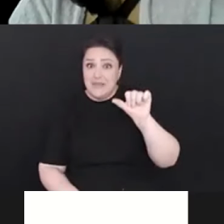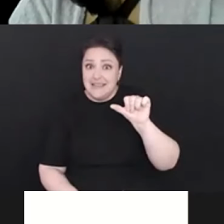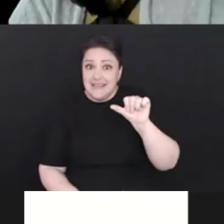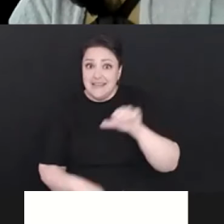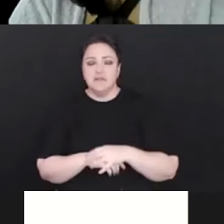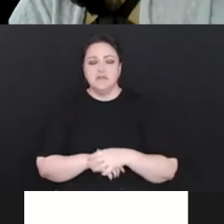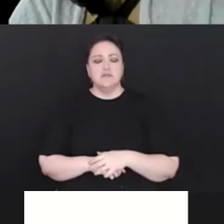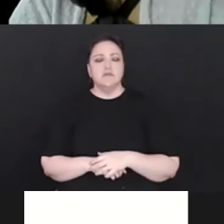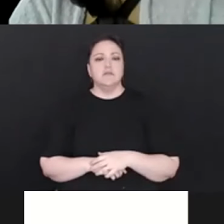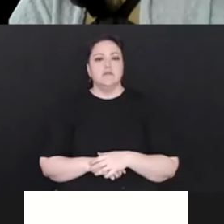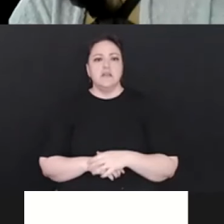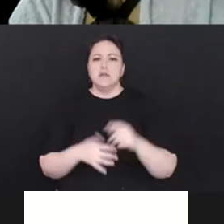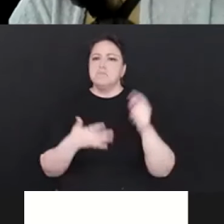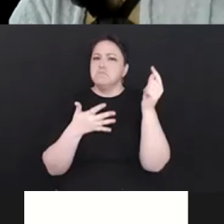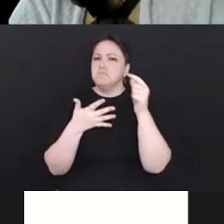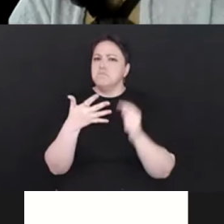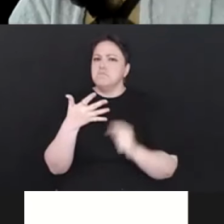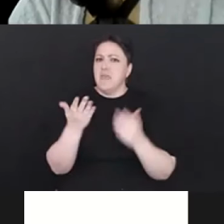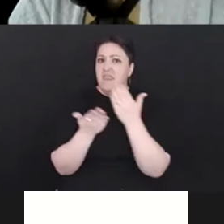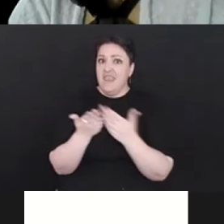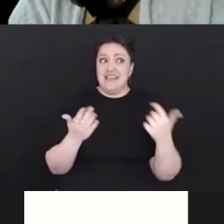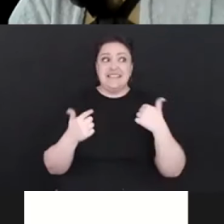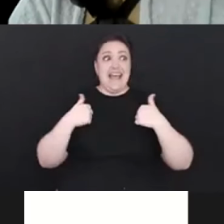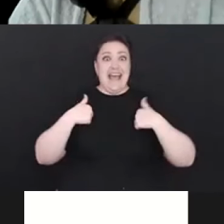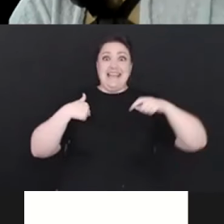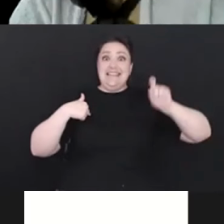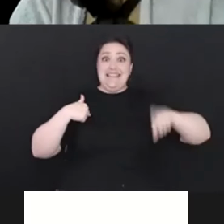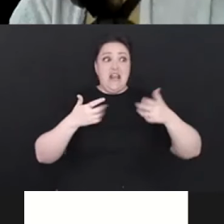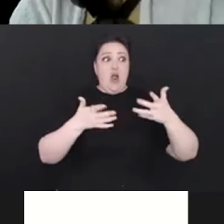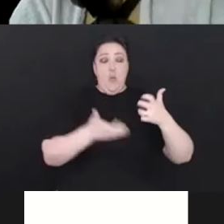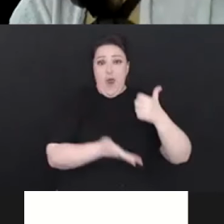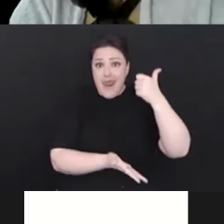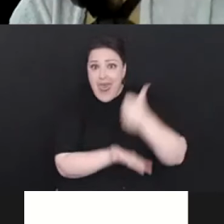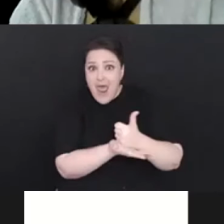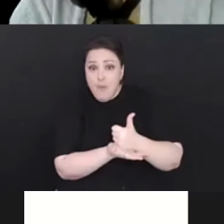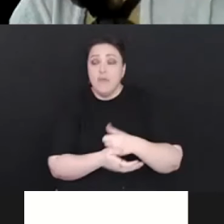there's certain things that I need and I want help with and asking for help, coming together